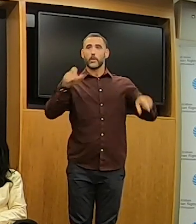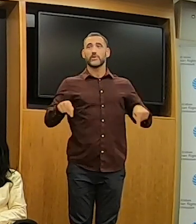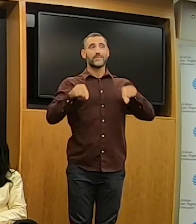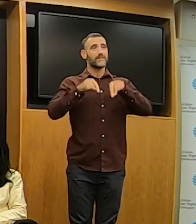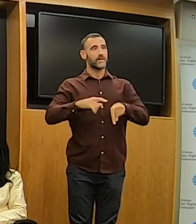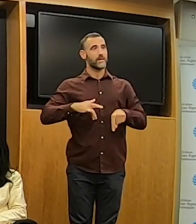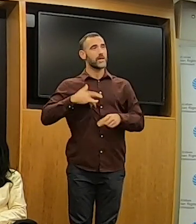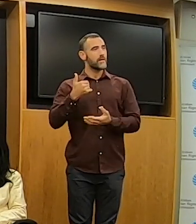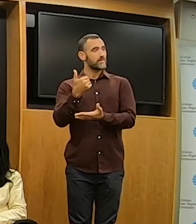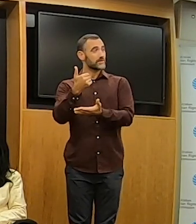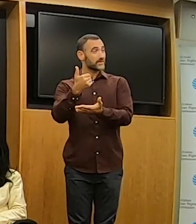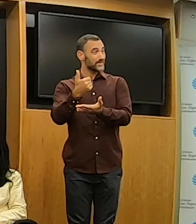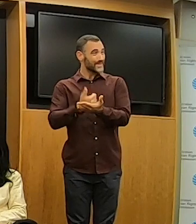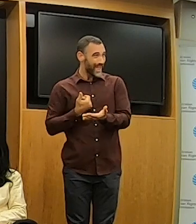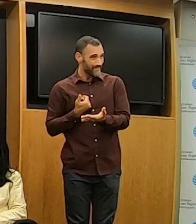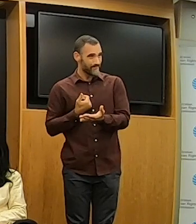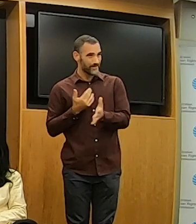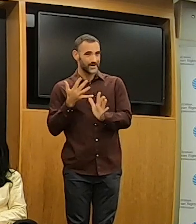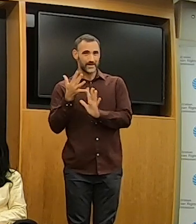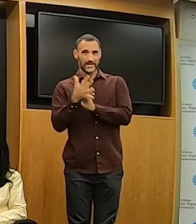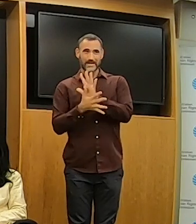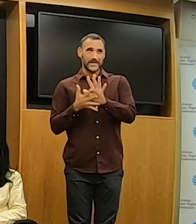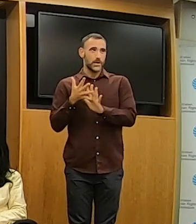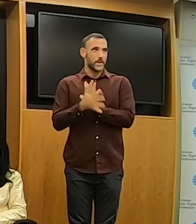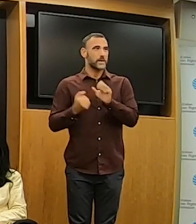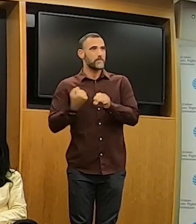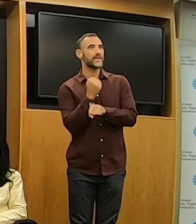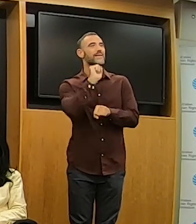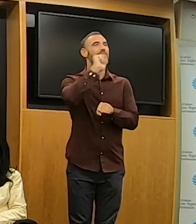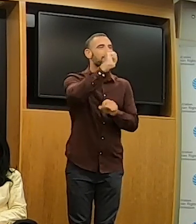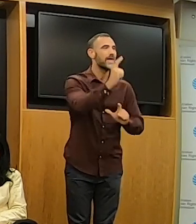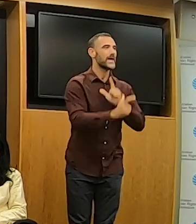journey even more difficult and even more painful.